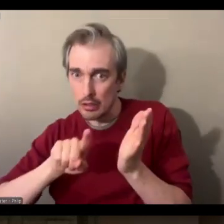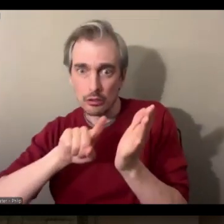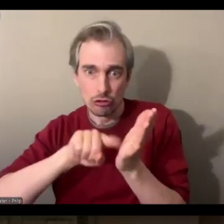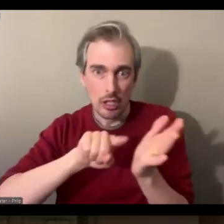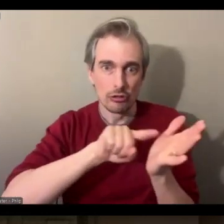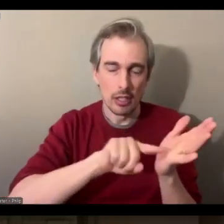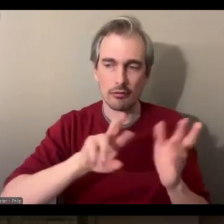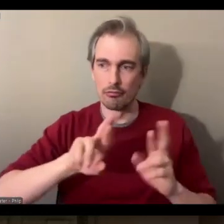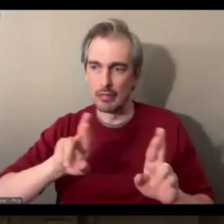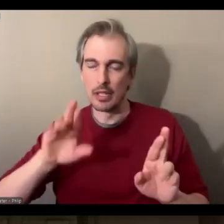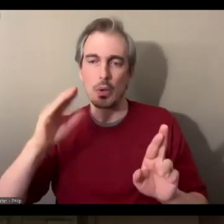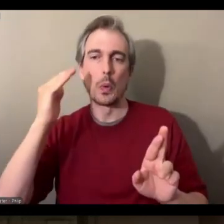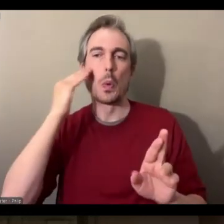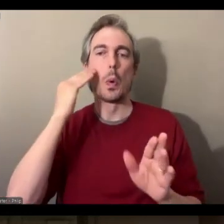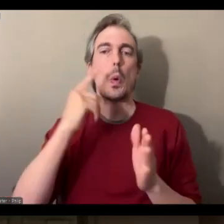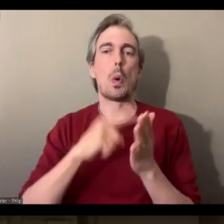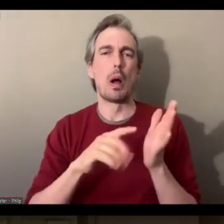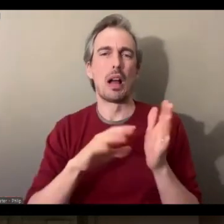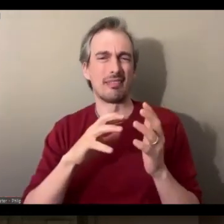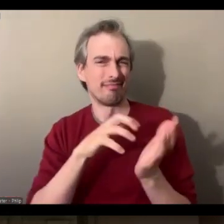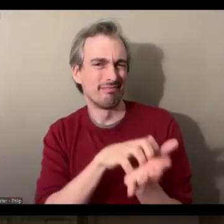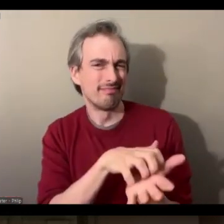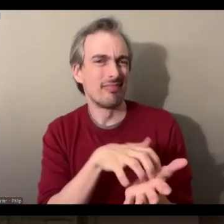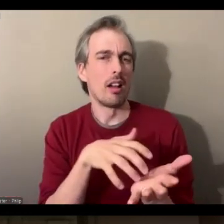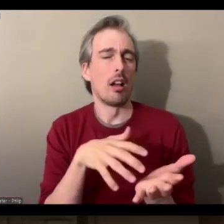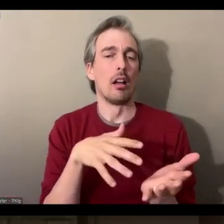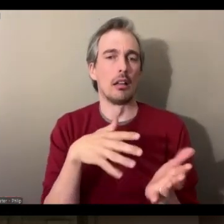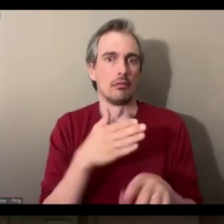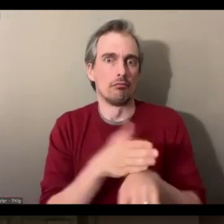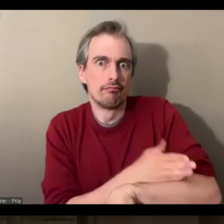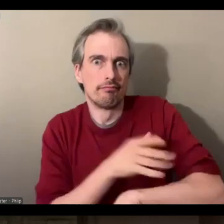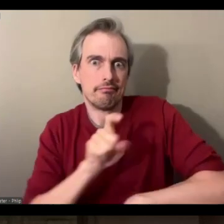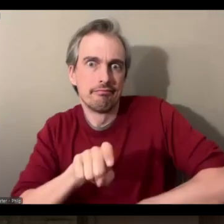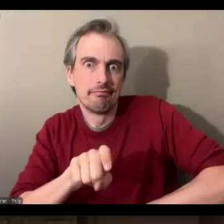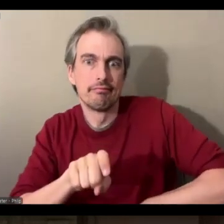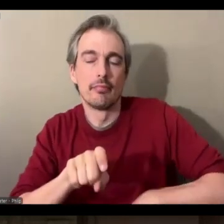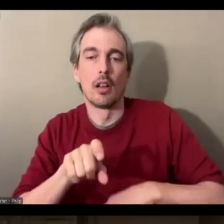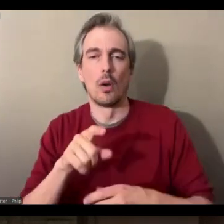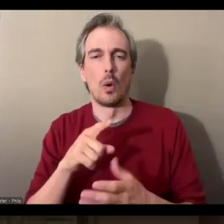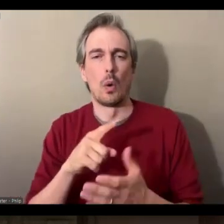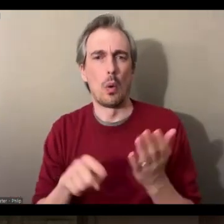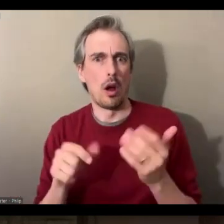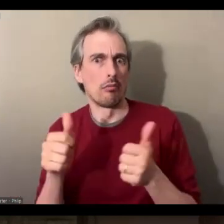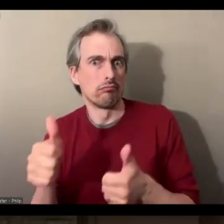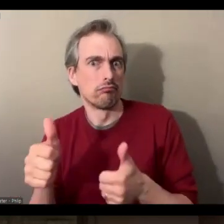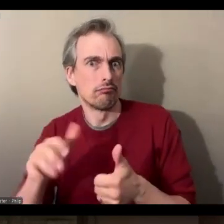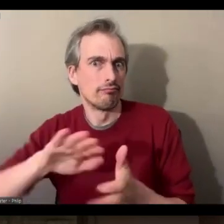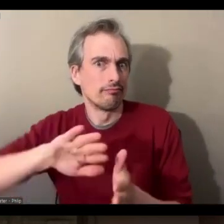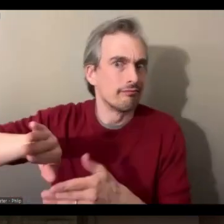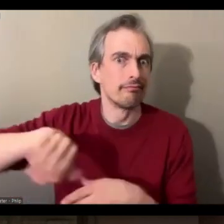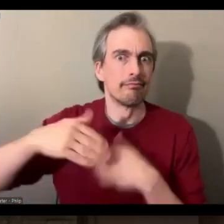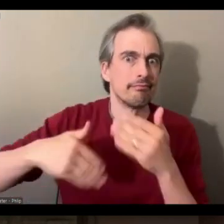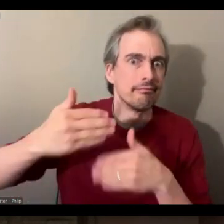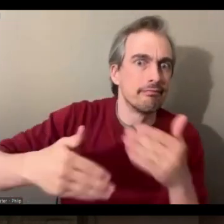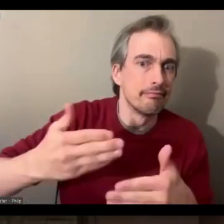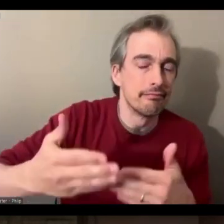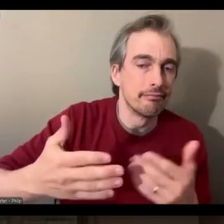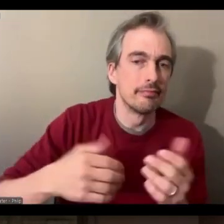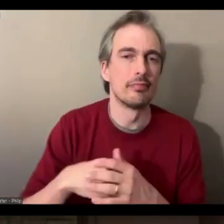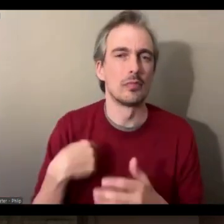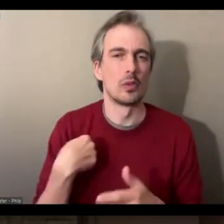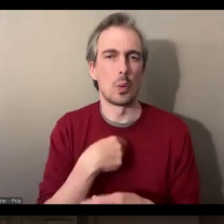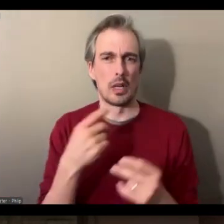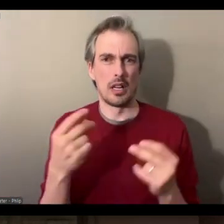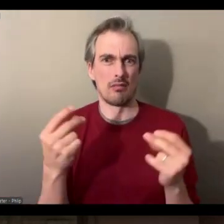continue and immediately implement many of those areas as we continued the work for the eventual